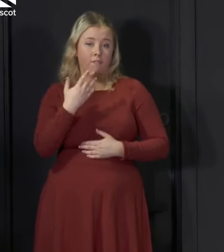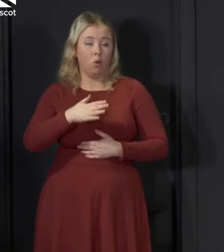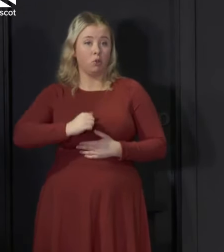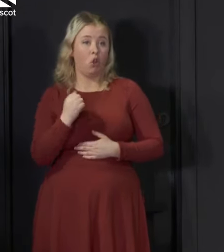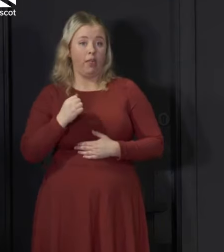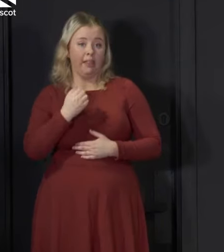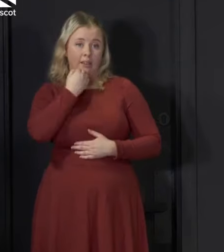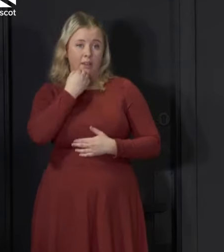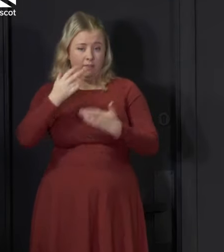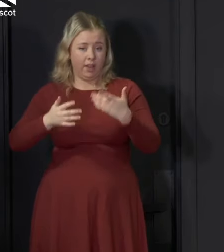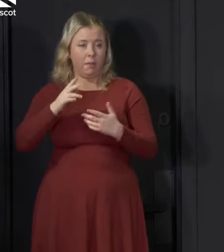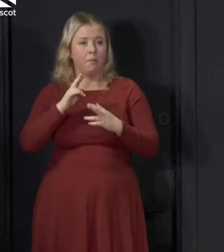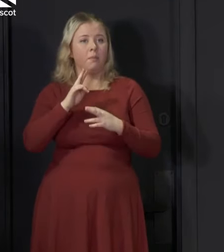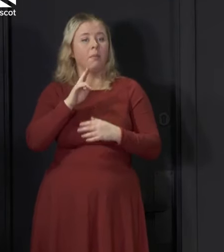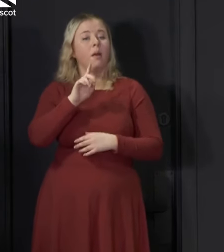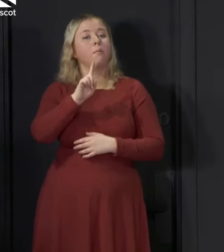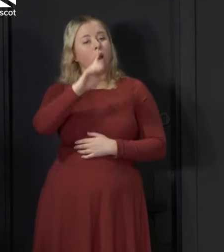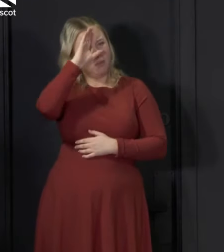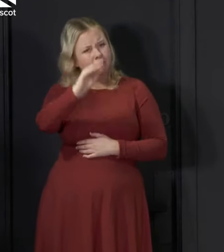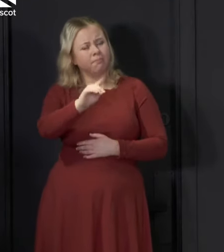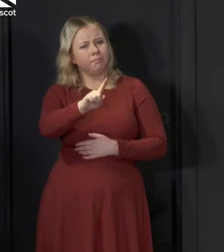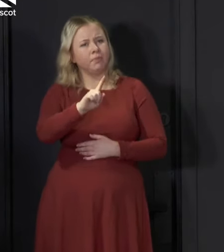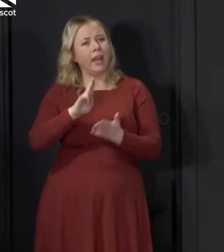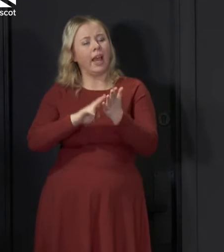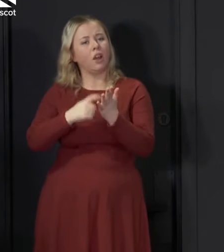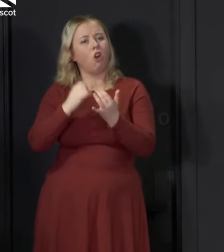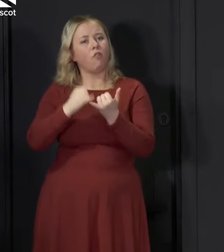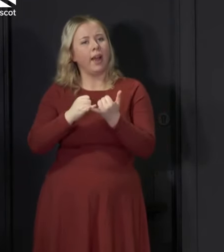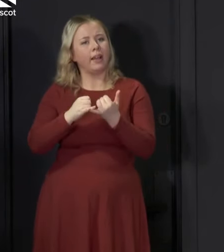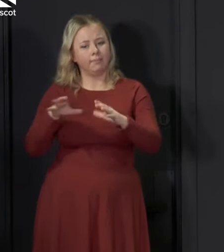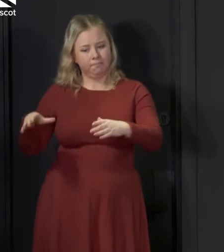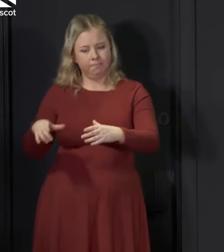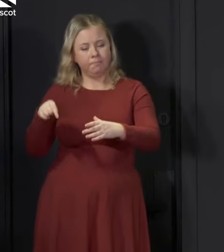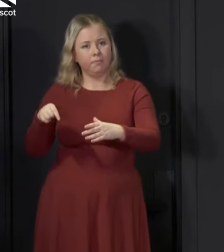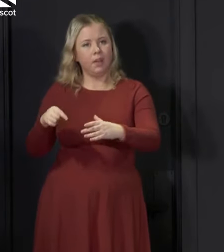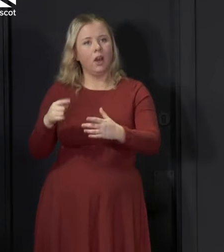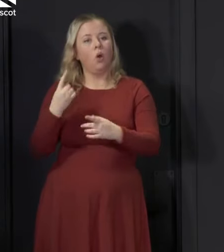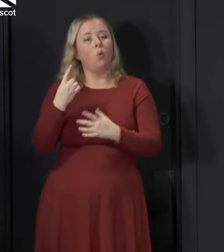here, but just to remind you though that the NRS figures are a week more up-to-date than